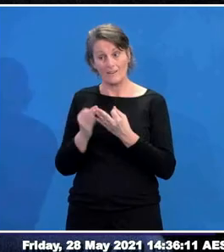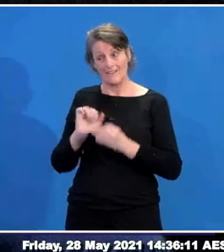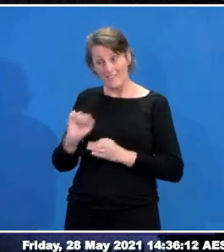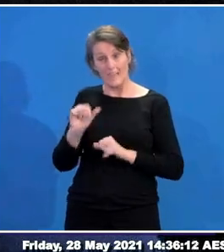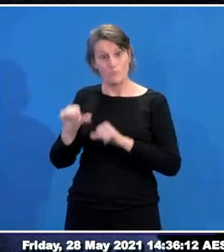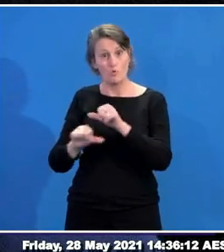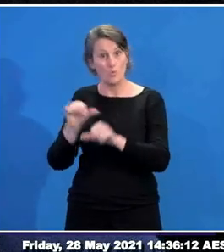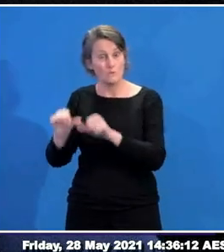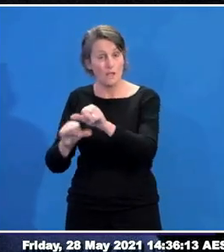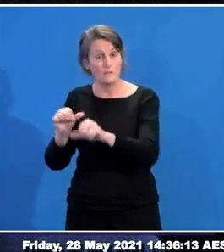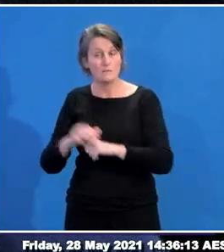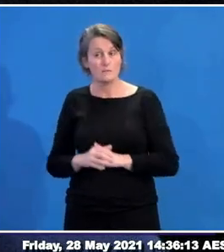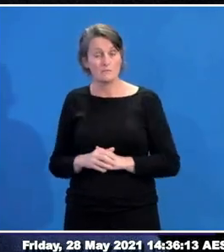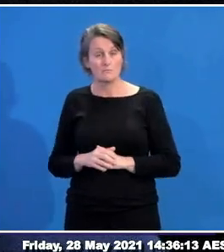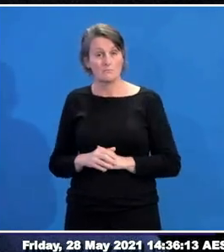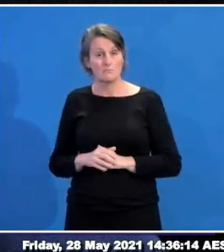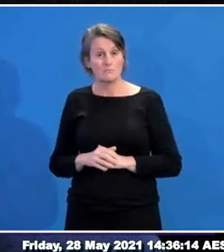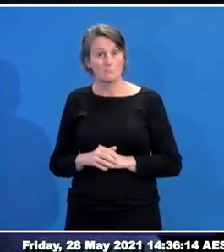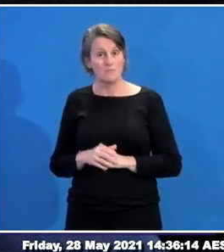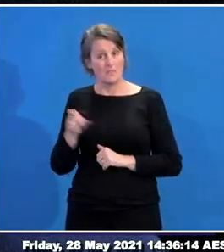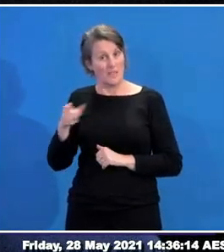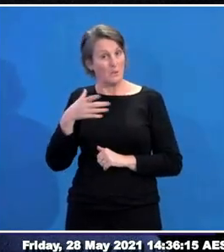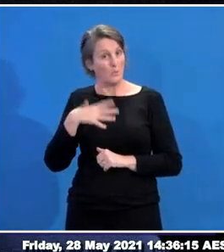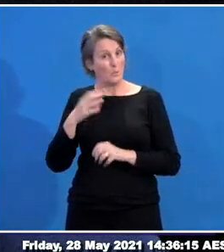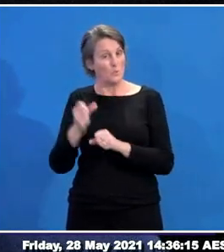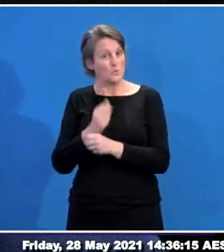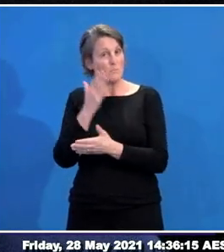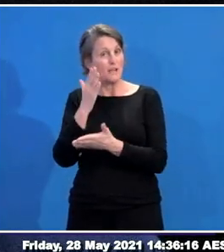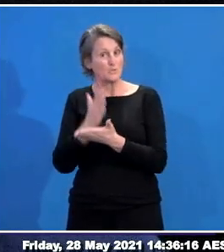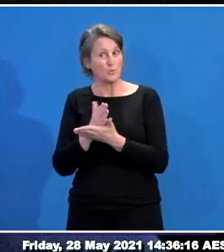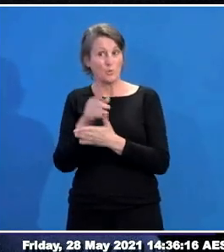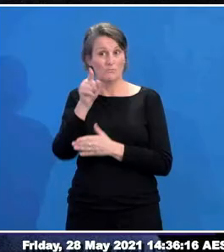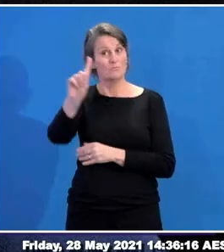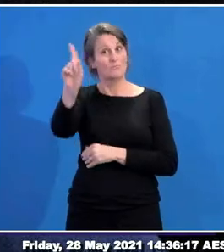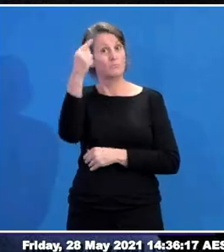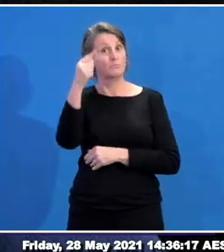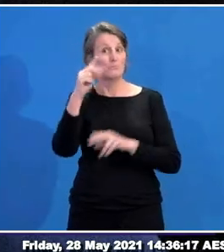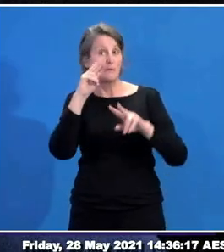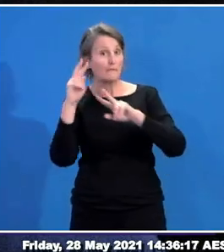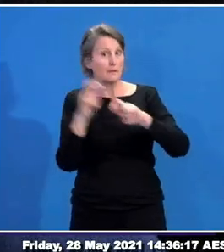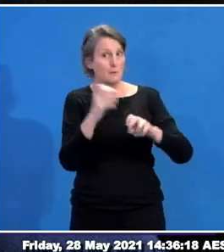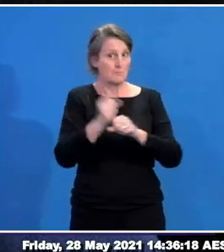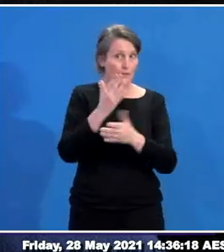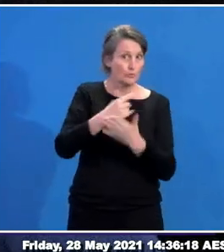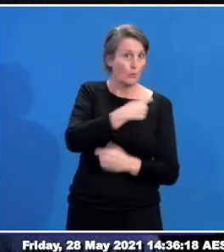be concerned around those things, those areas of practice that might